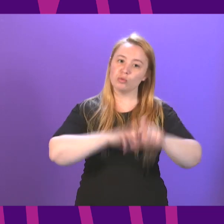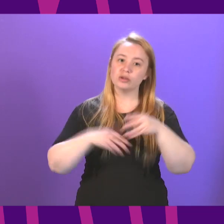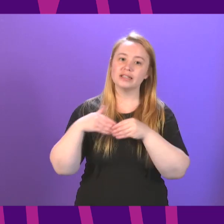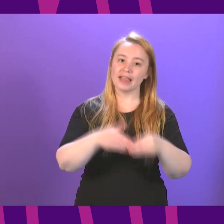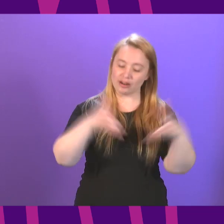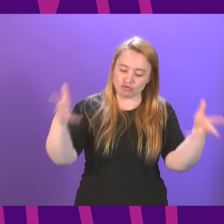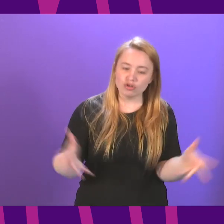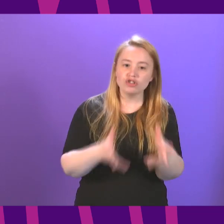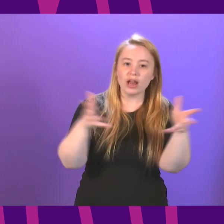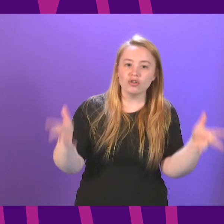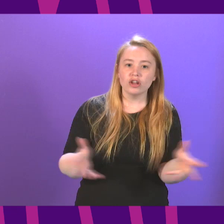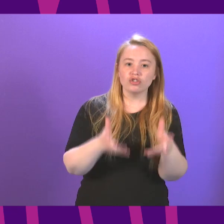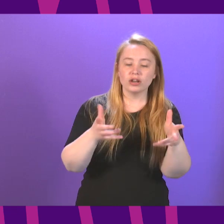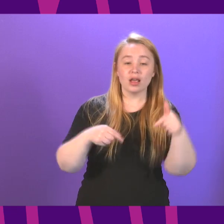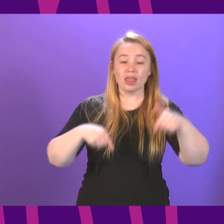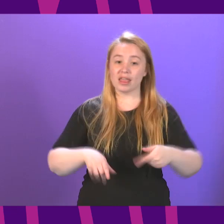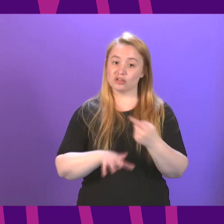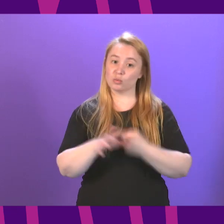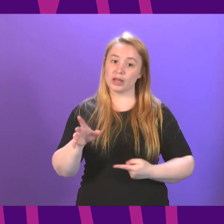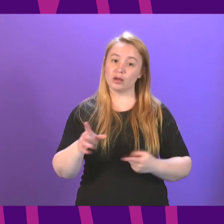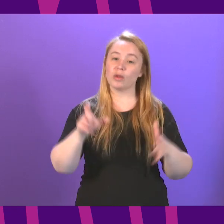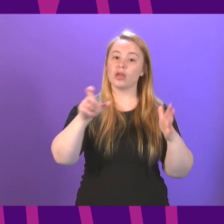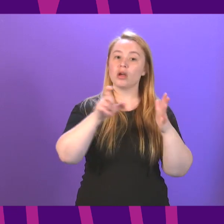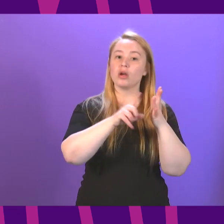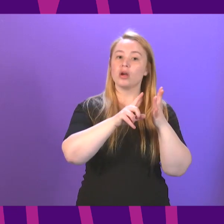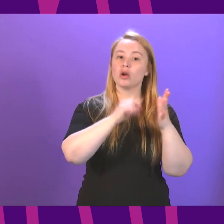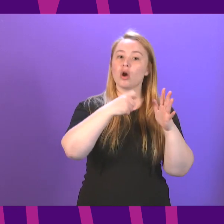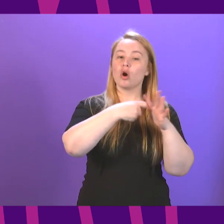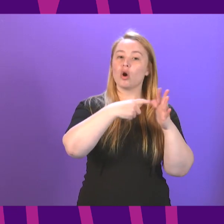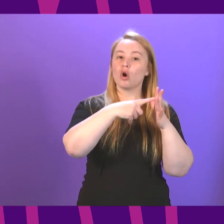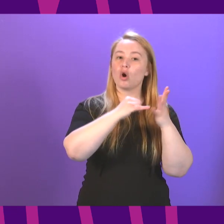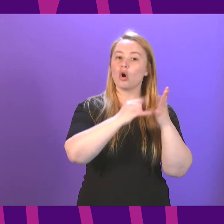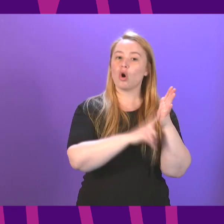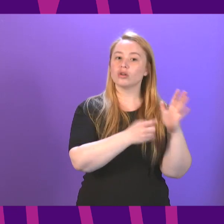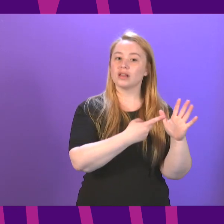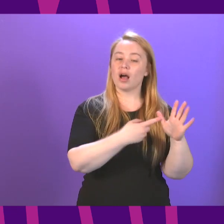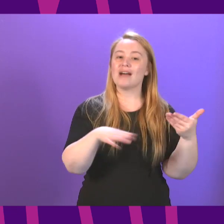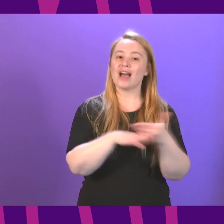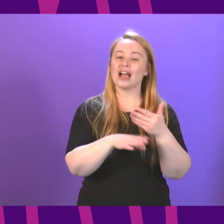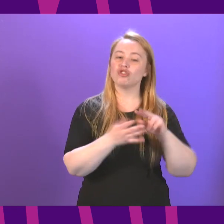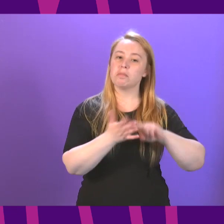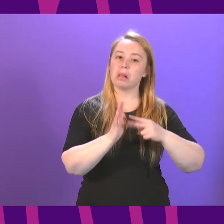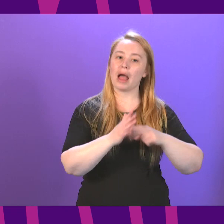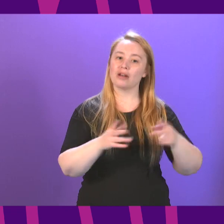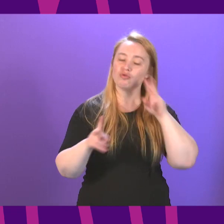This week, we published a joint response with the Convention of Scottish Local Authorities to the town centre action plan expert review group’s report. We will work with partners to respond